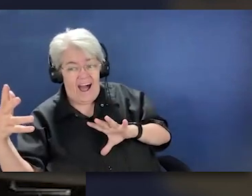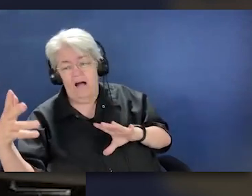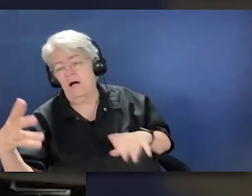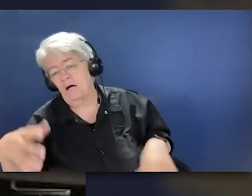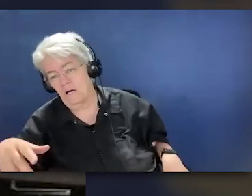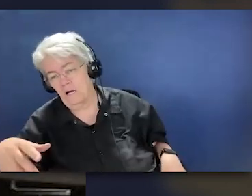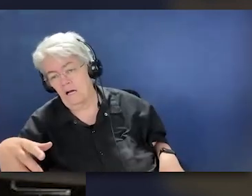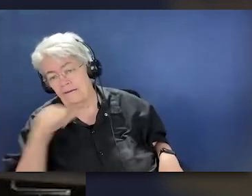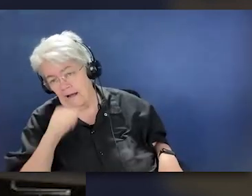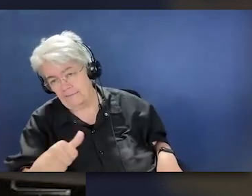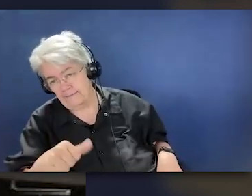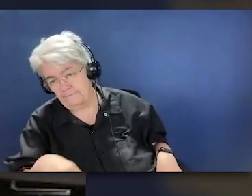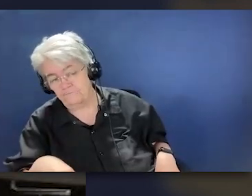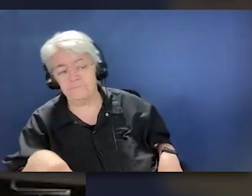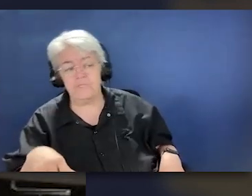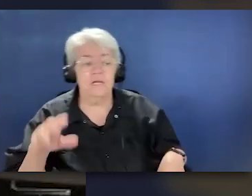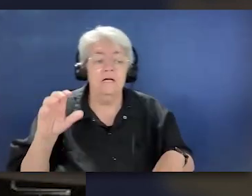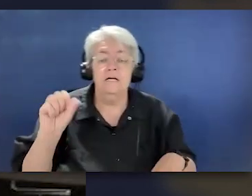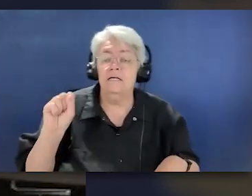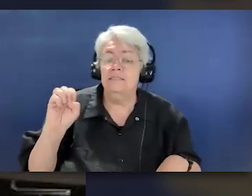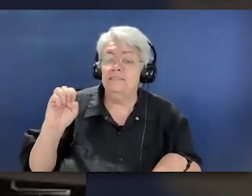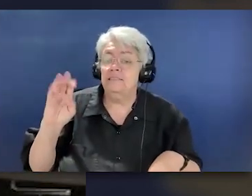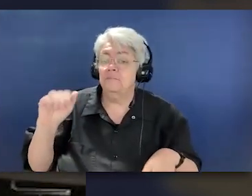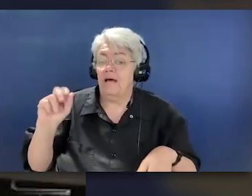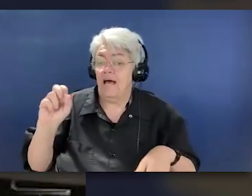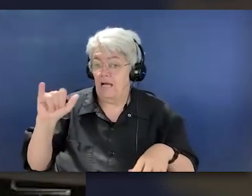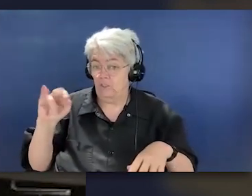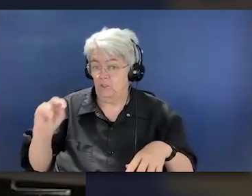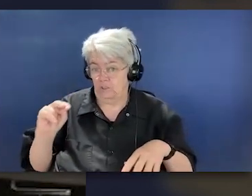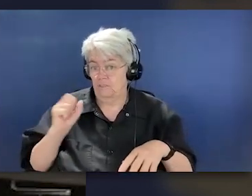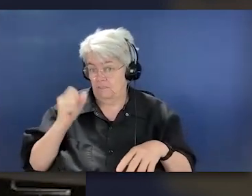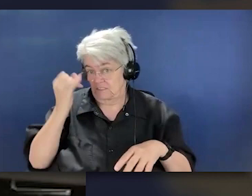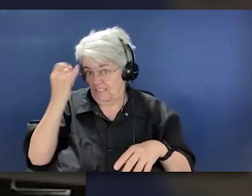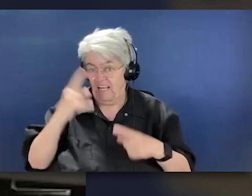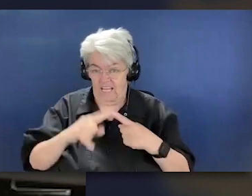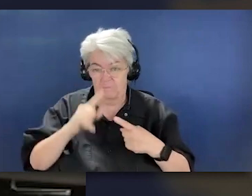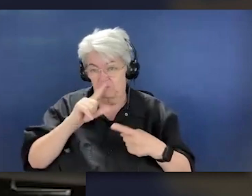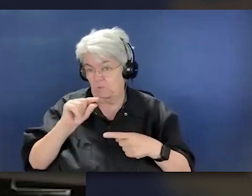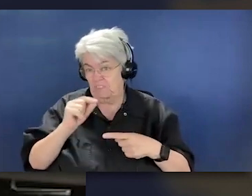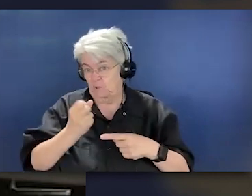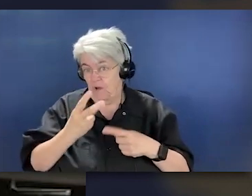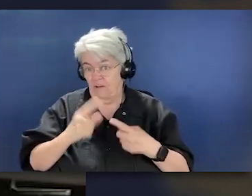that Sebastian Thrun’s claim in 2012 that in 50 years there would only be 10 universities